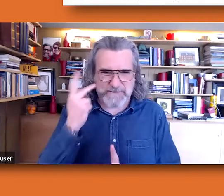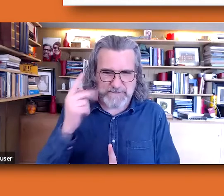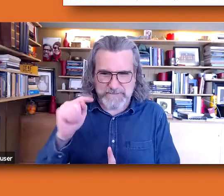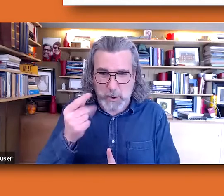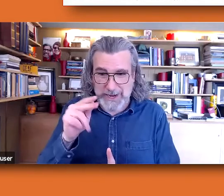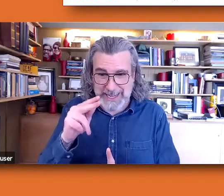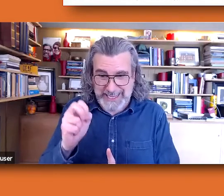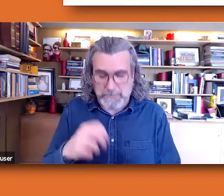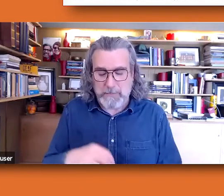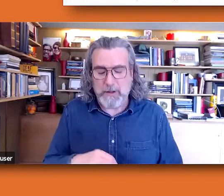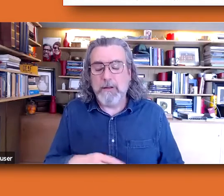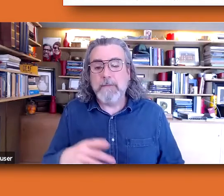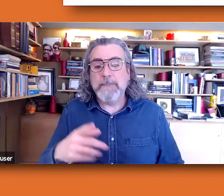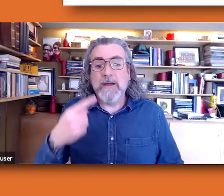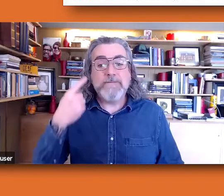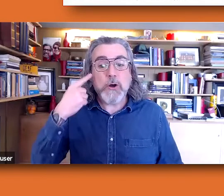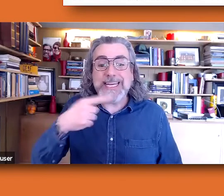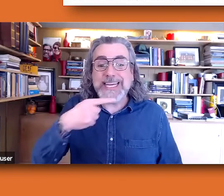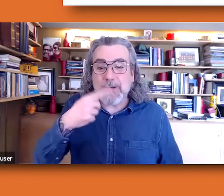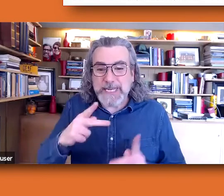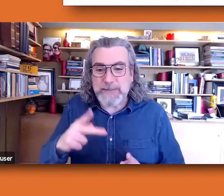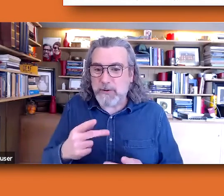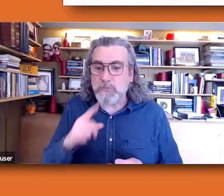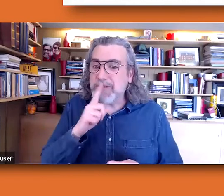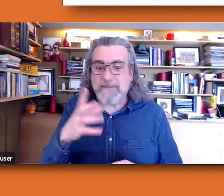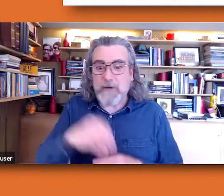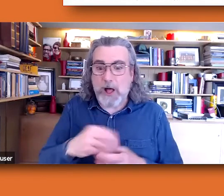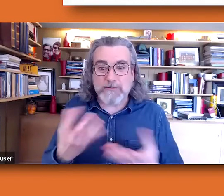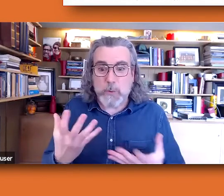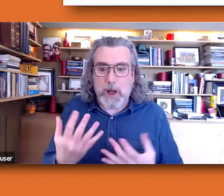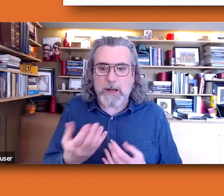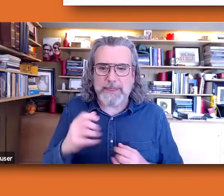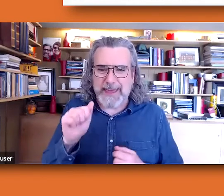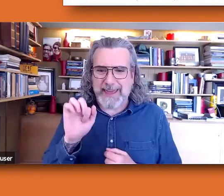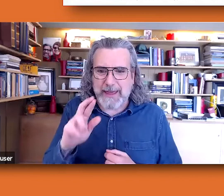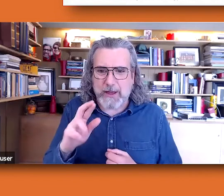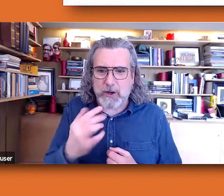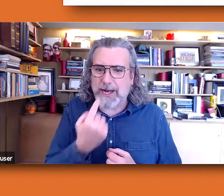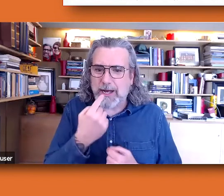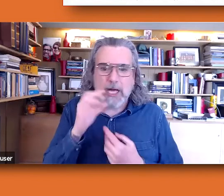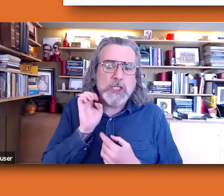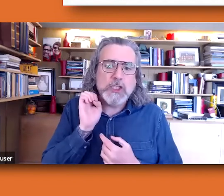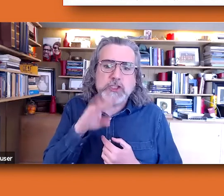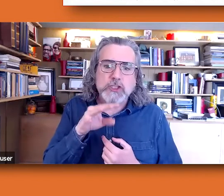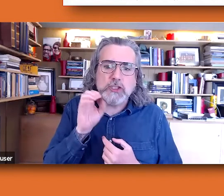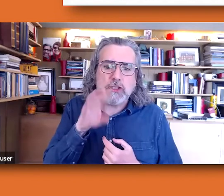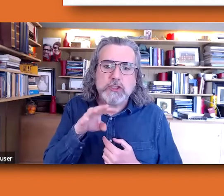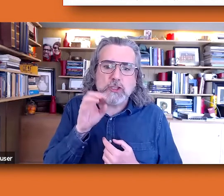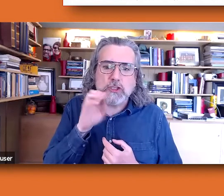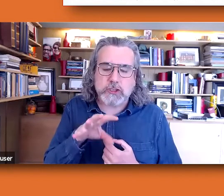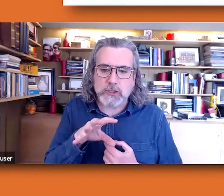we have that phoneme. For hearing people, that involves a burst of air.